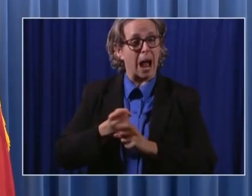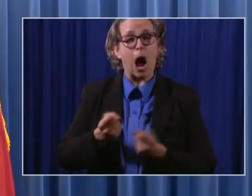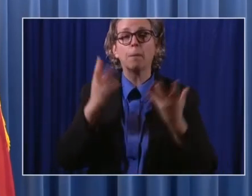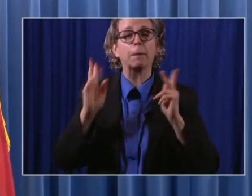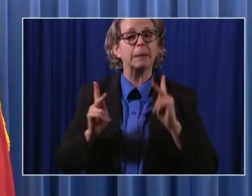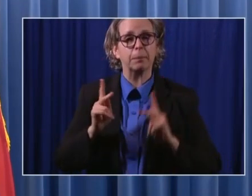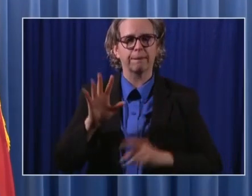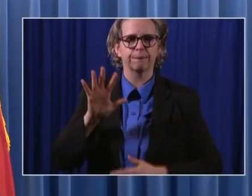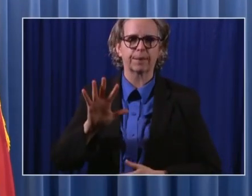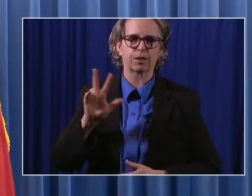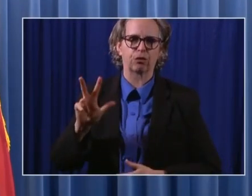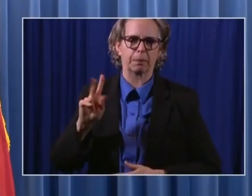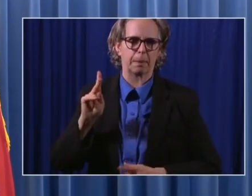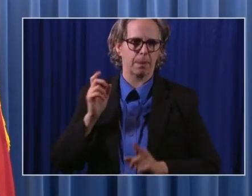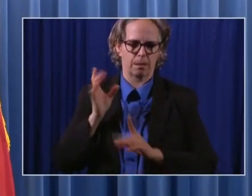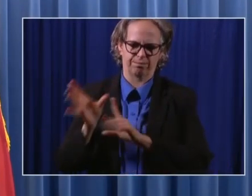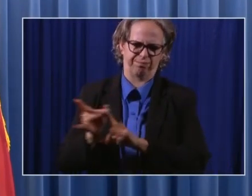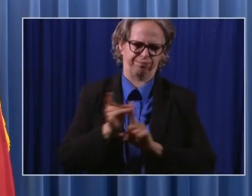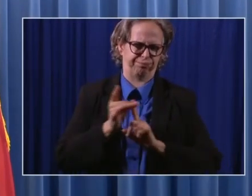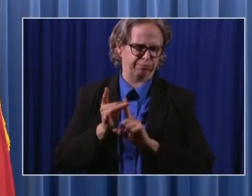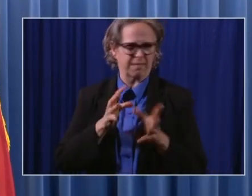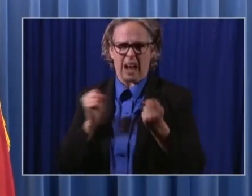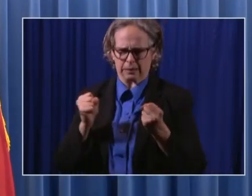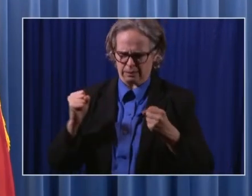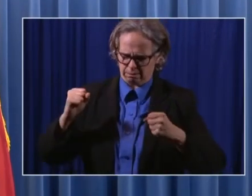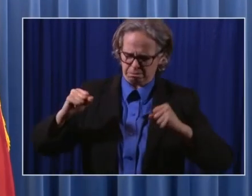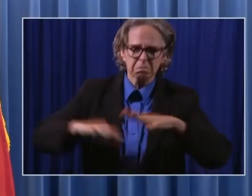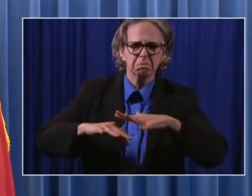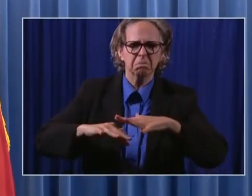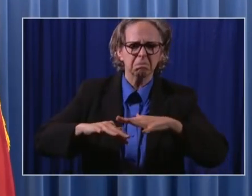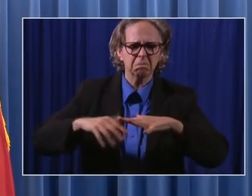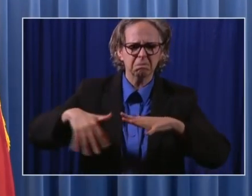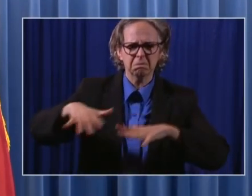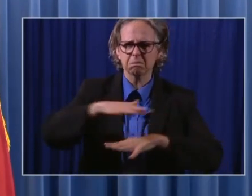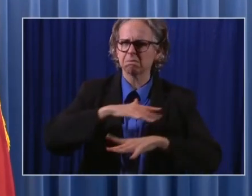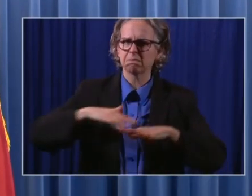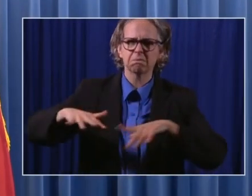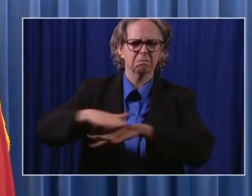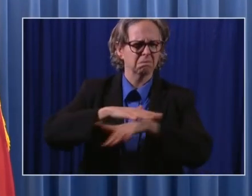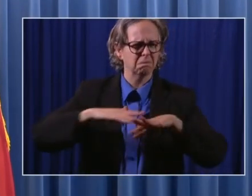THAT HAS RESULTED, SO FAR, IN 53 CASES. THE THREE RELATED CASES TO THE